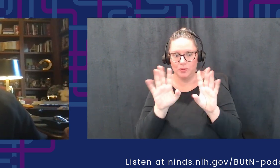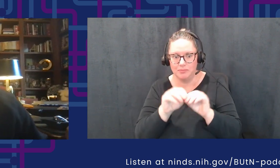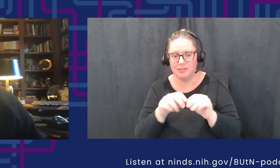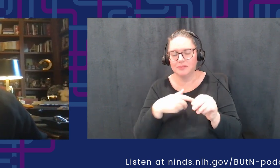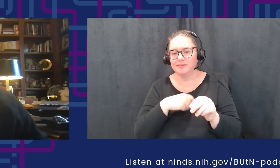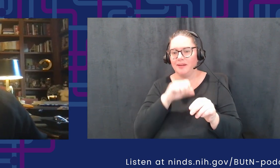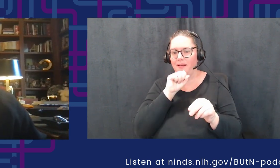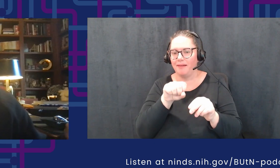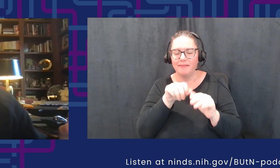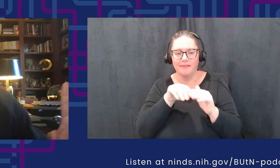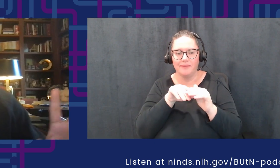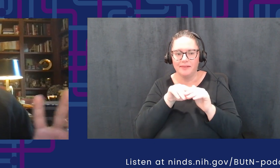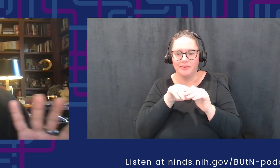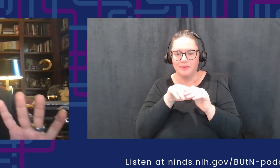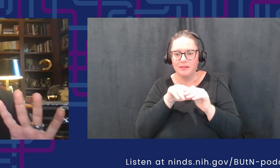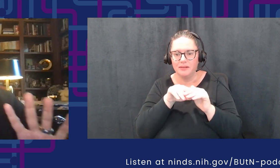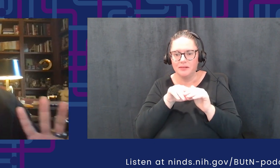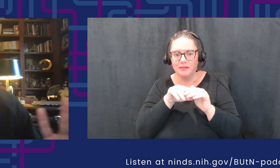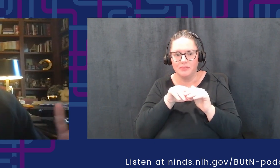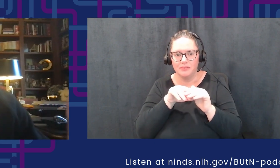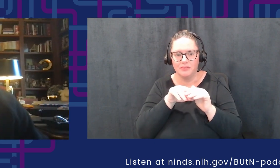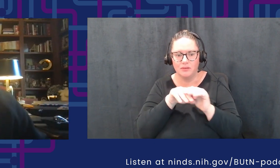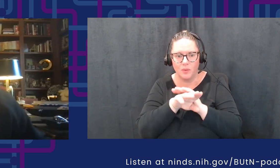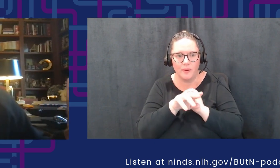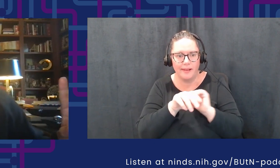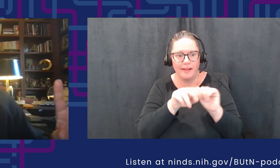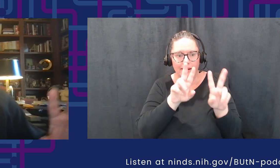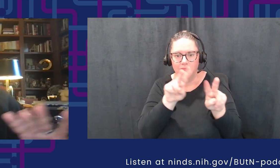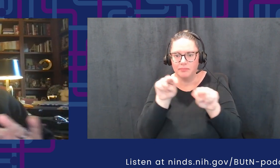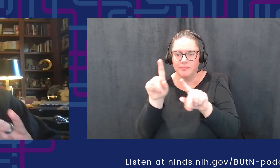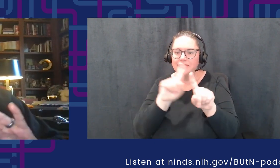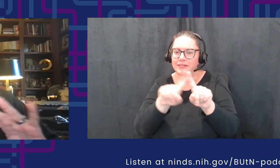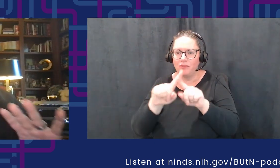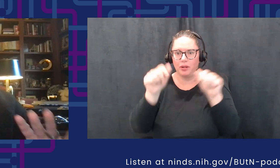And I love going up and down reviewing posters.